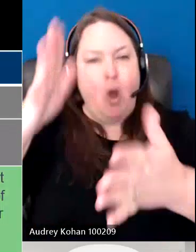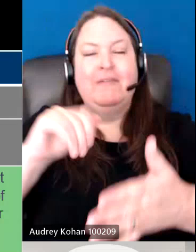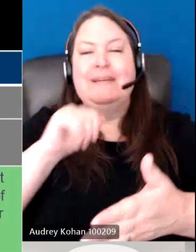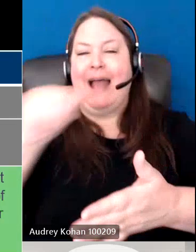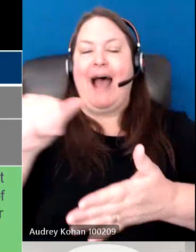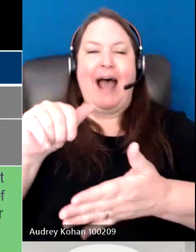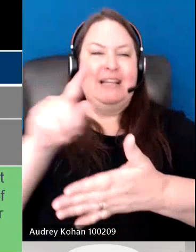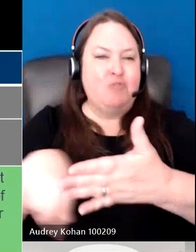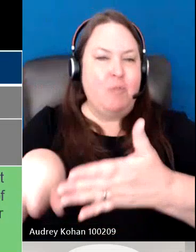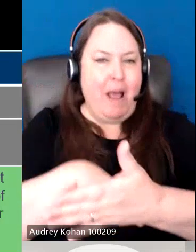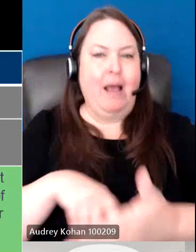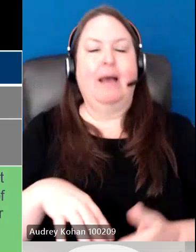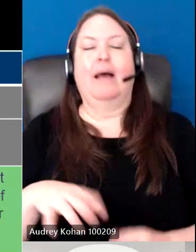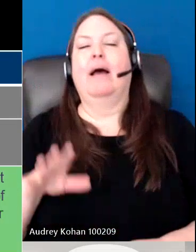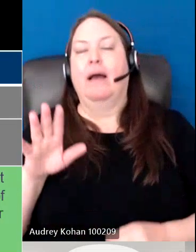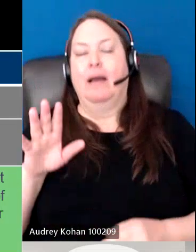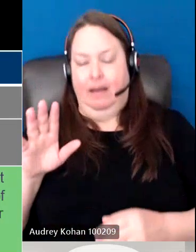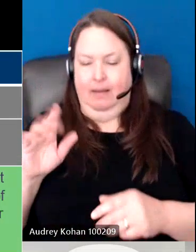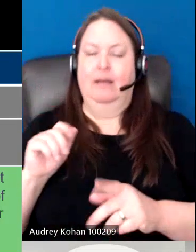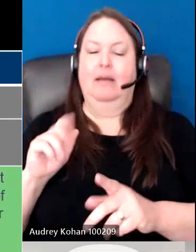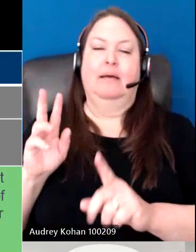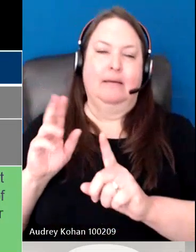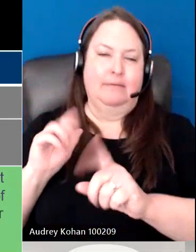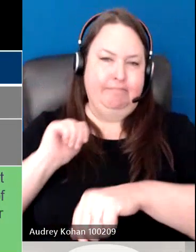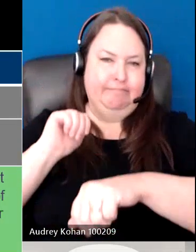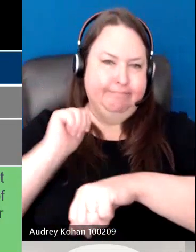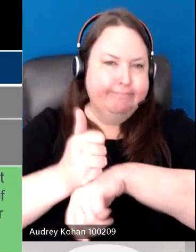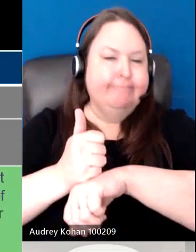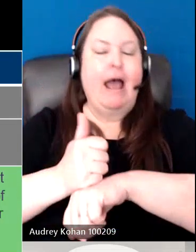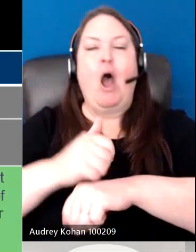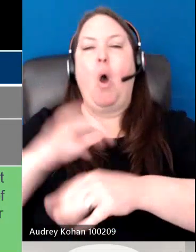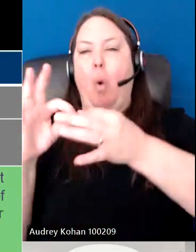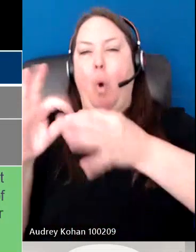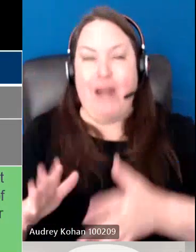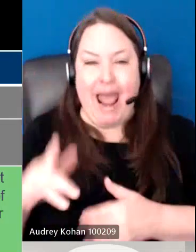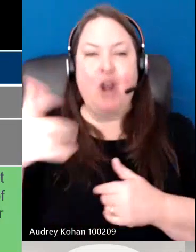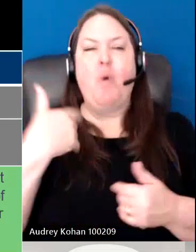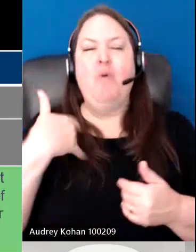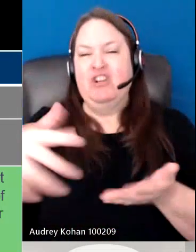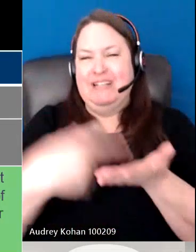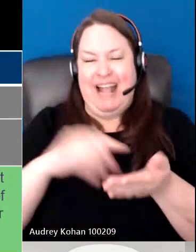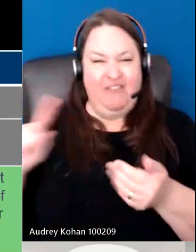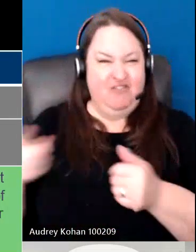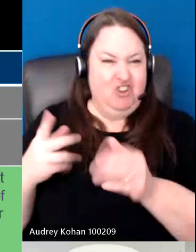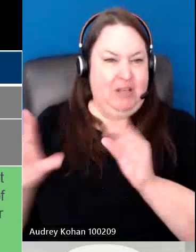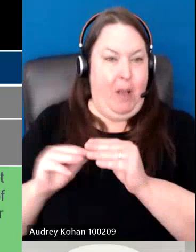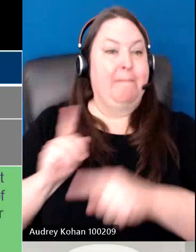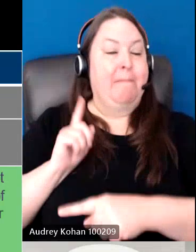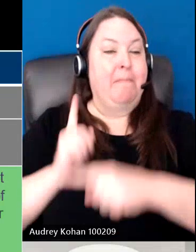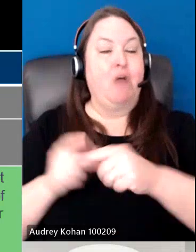a section 1557 coordinator uh we covered those in our first session in addition to General